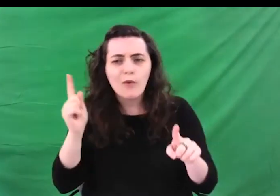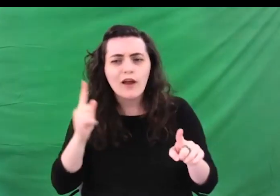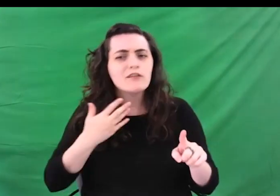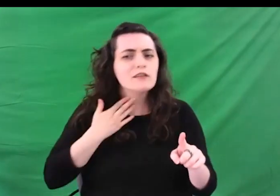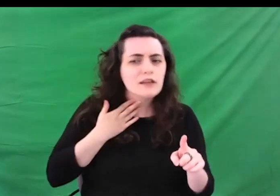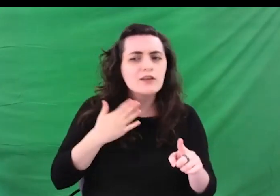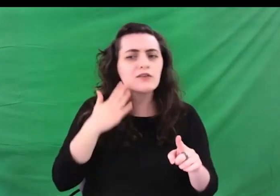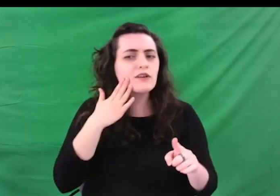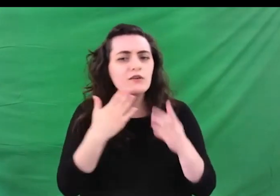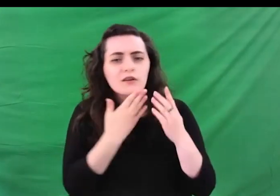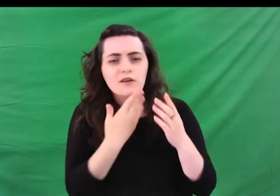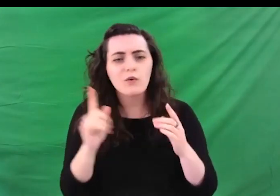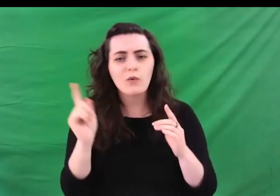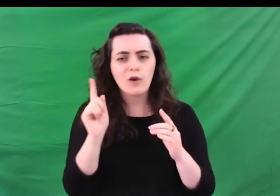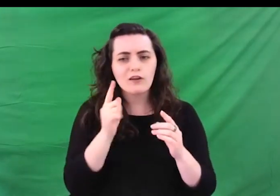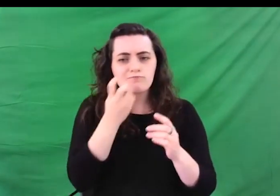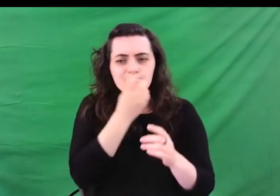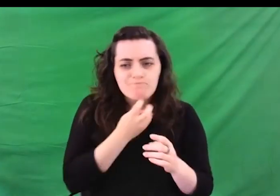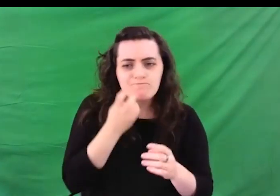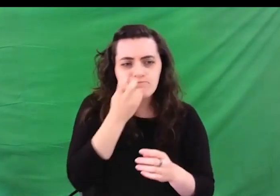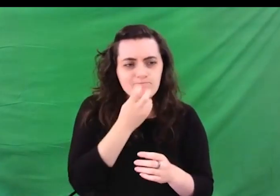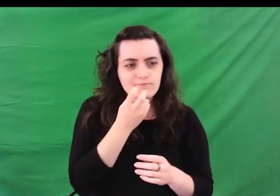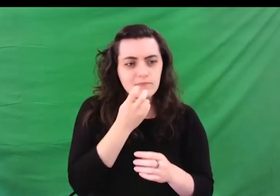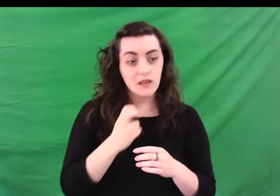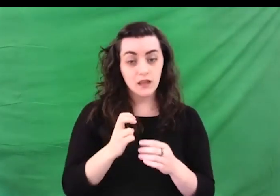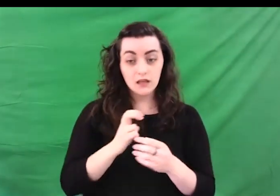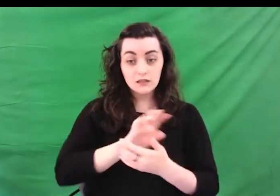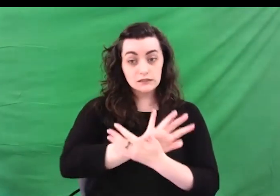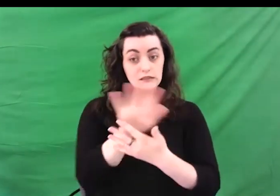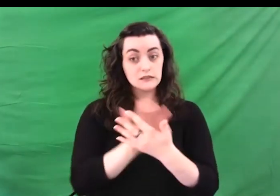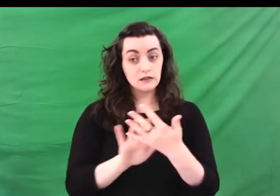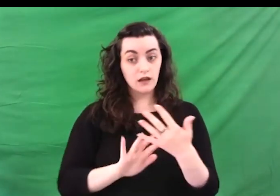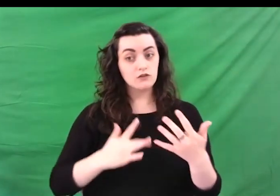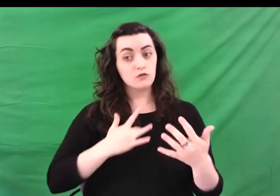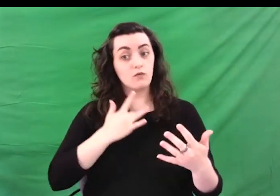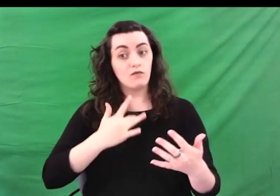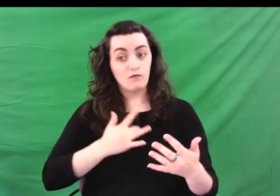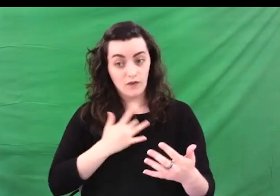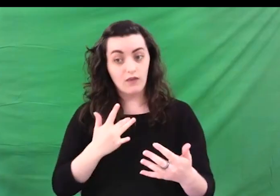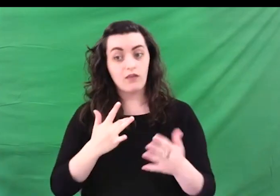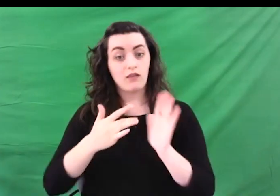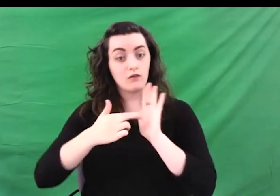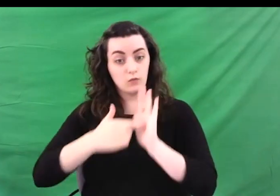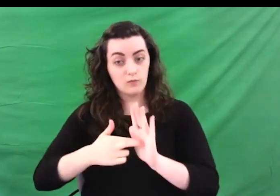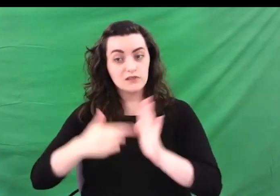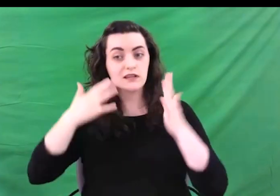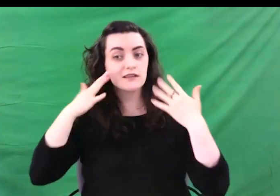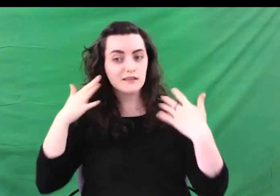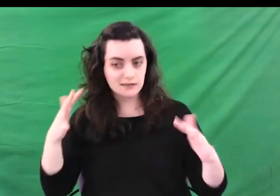And it was designed to feel like and represent the sound. So let me give you an example.